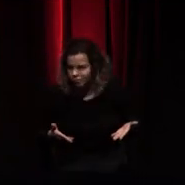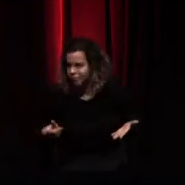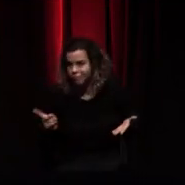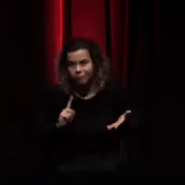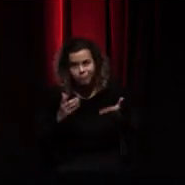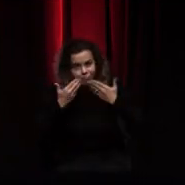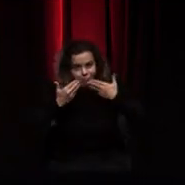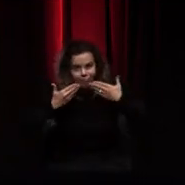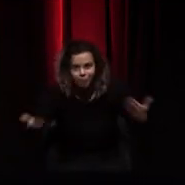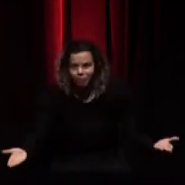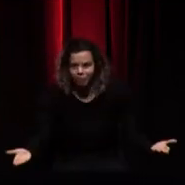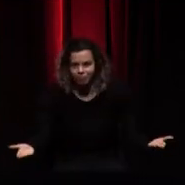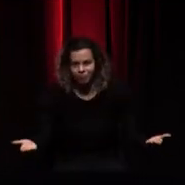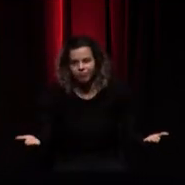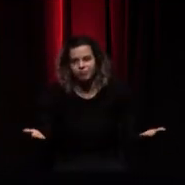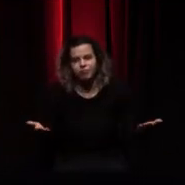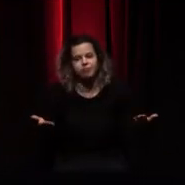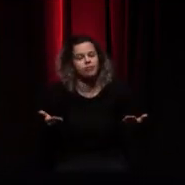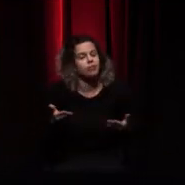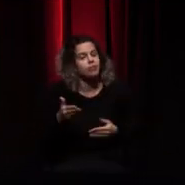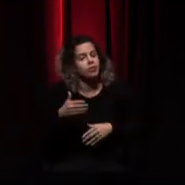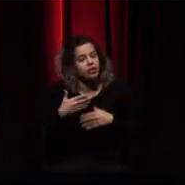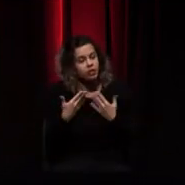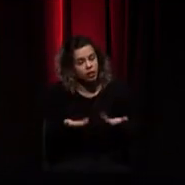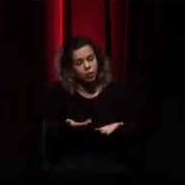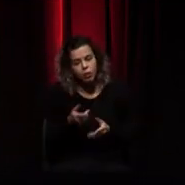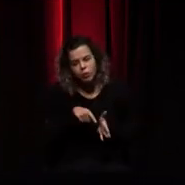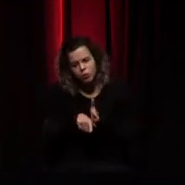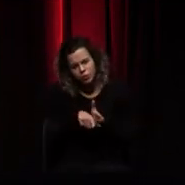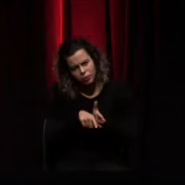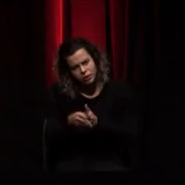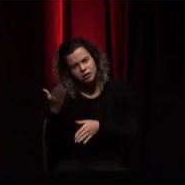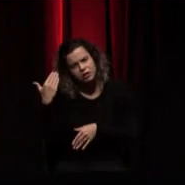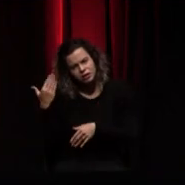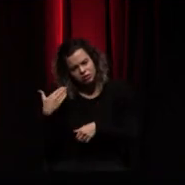Our research, both for brands